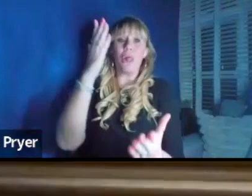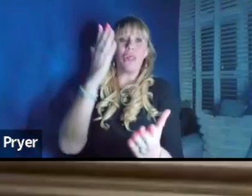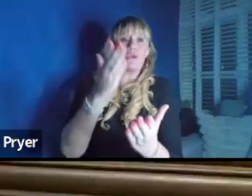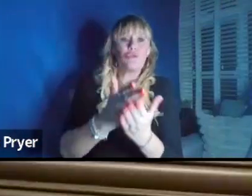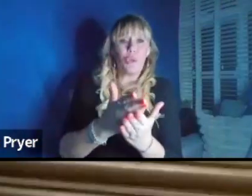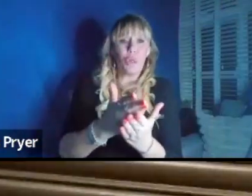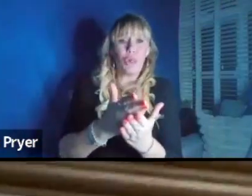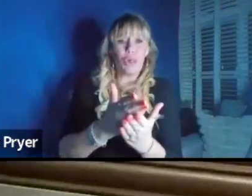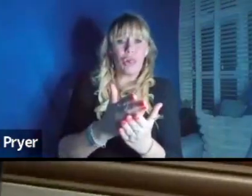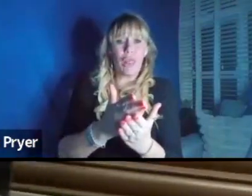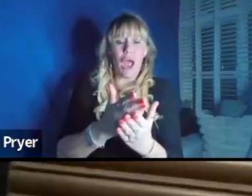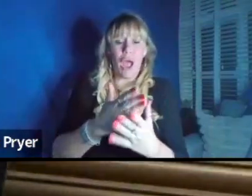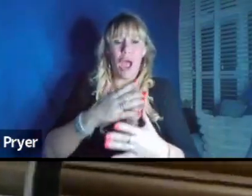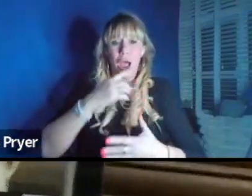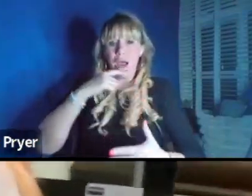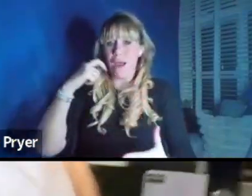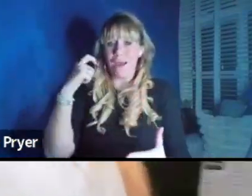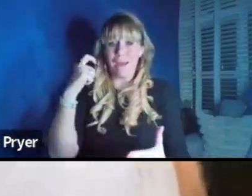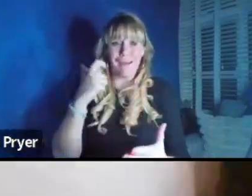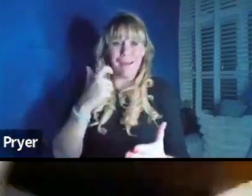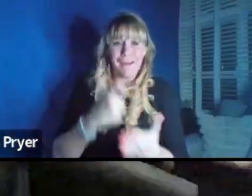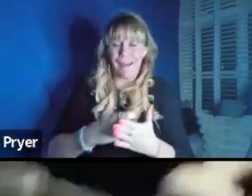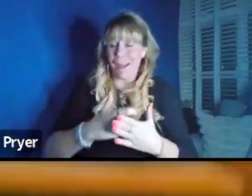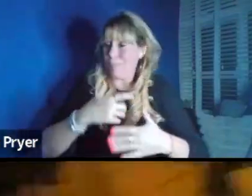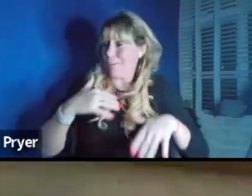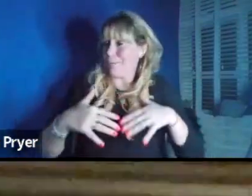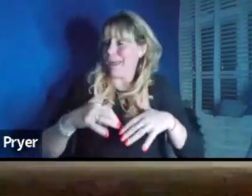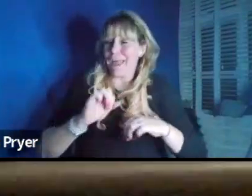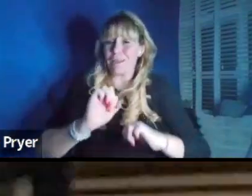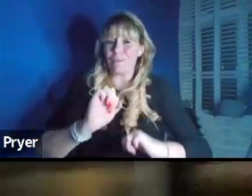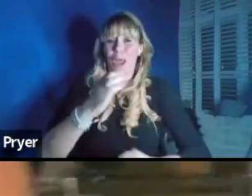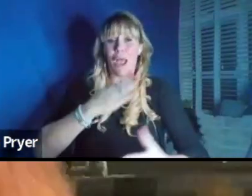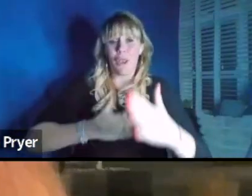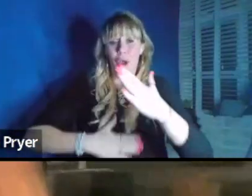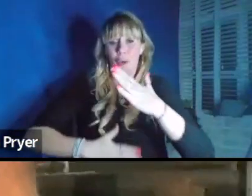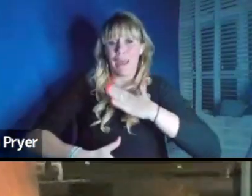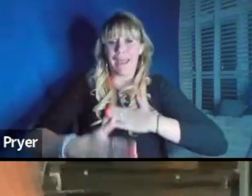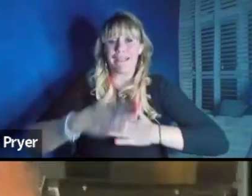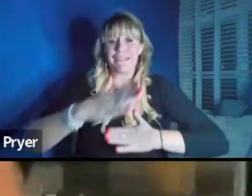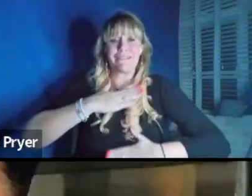Ooh, at the right time